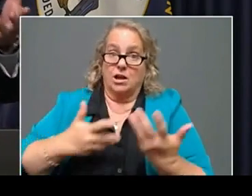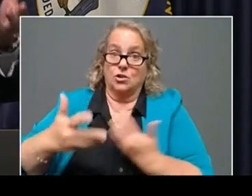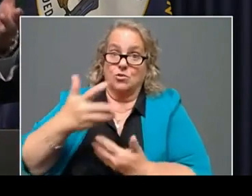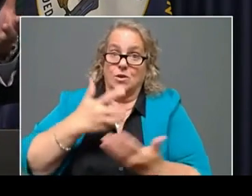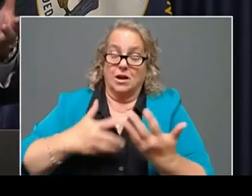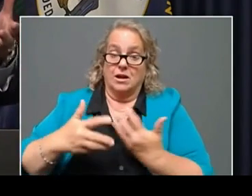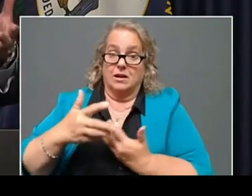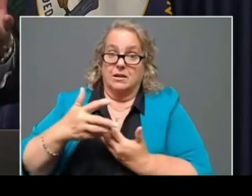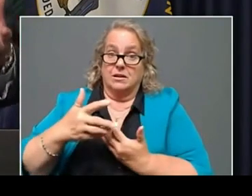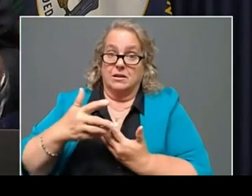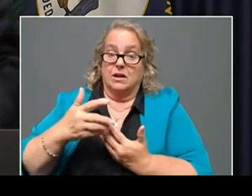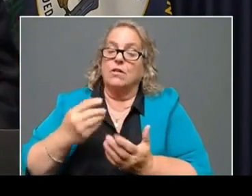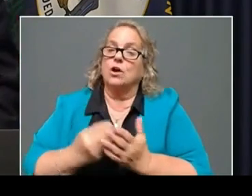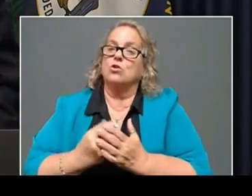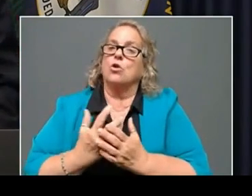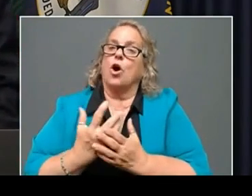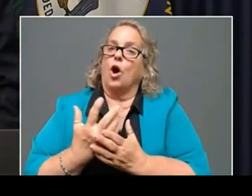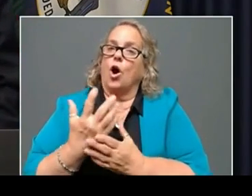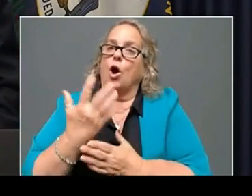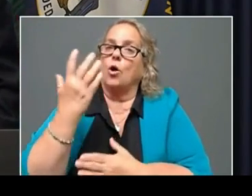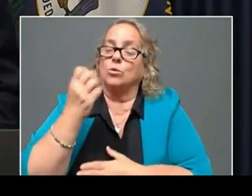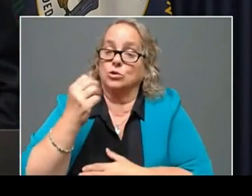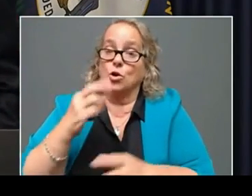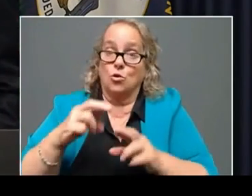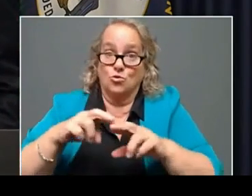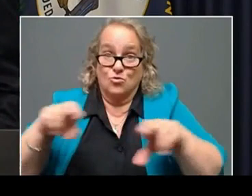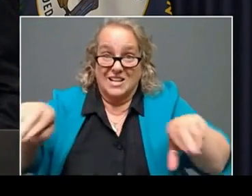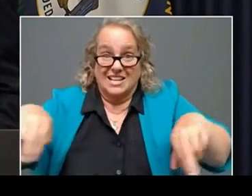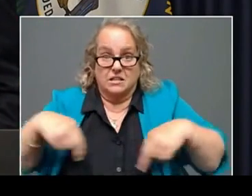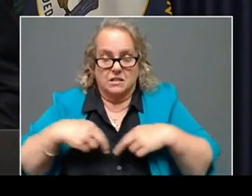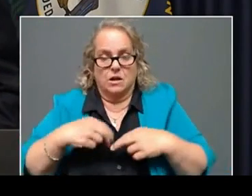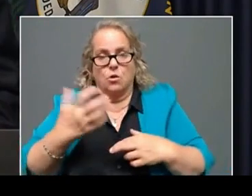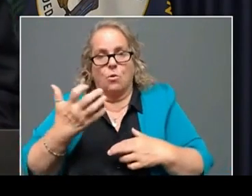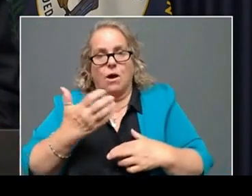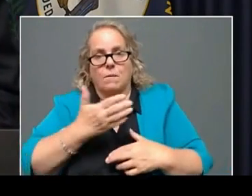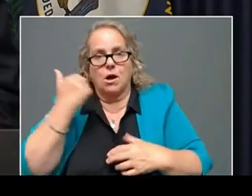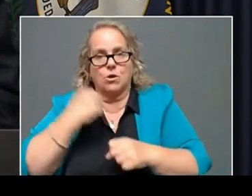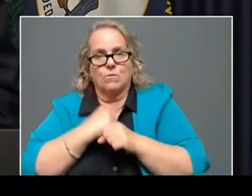grow and and so regionally we want to see um We want to see a lot more